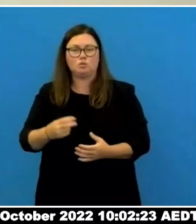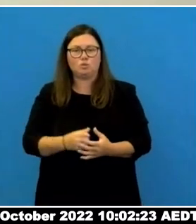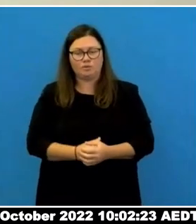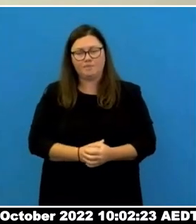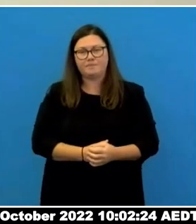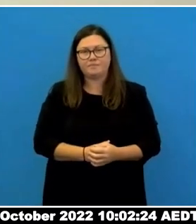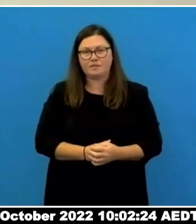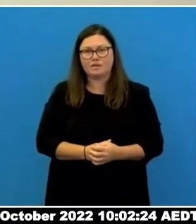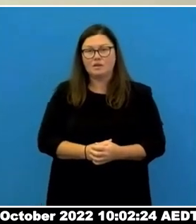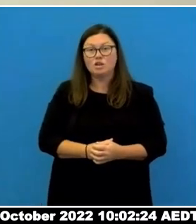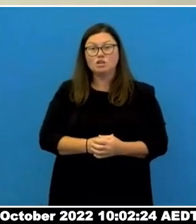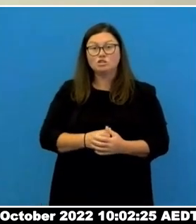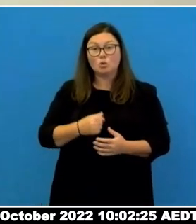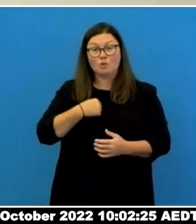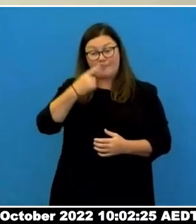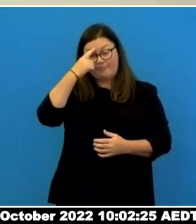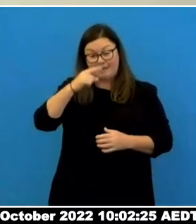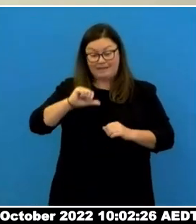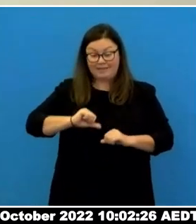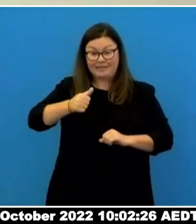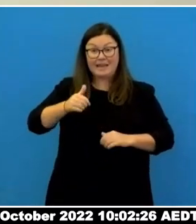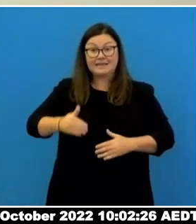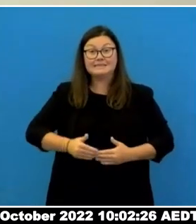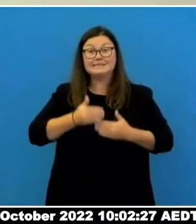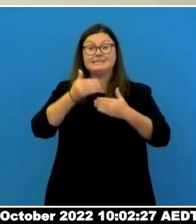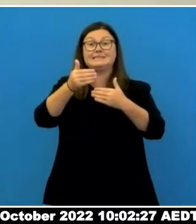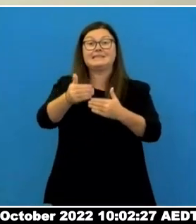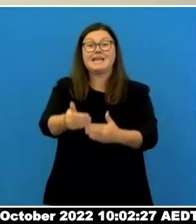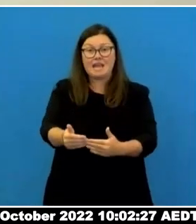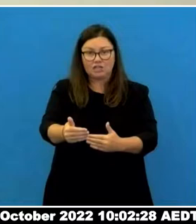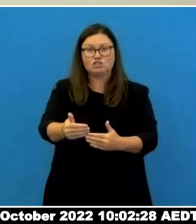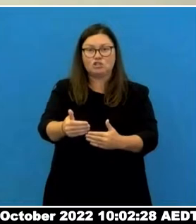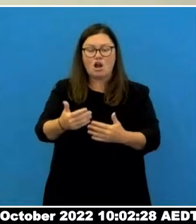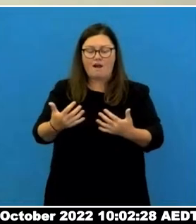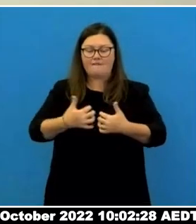of developing a framework to become one that is community centric